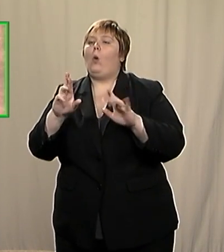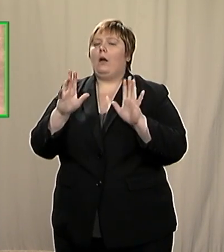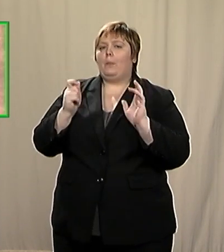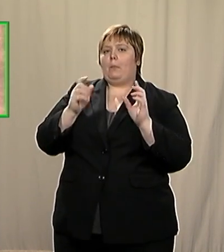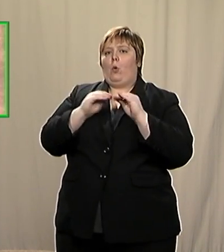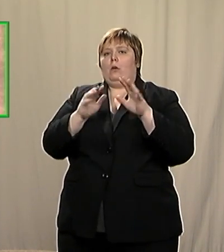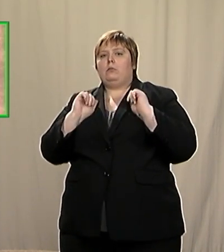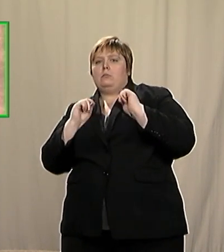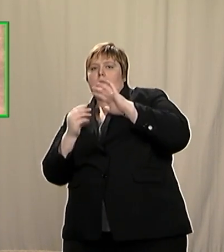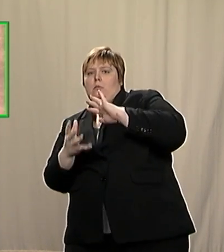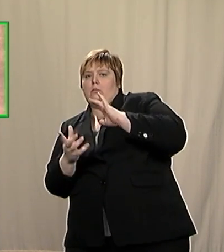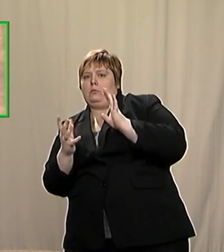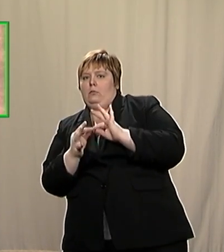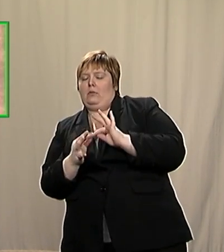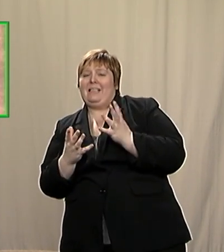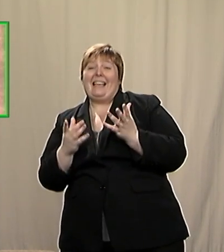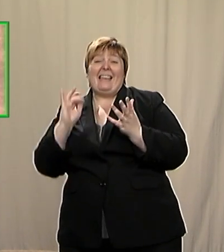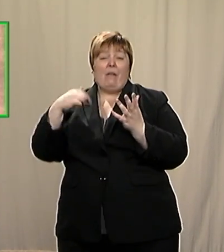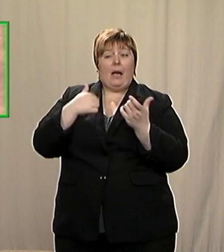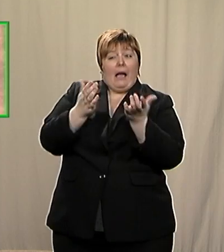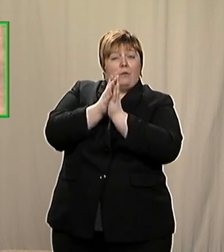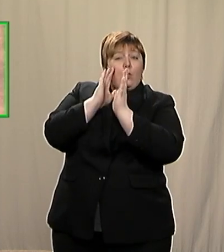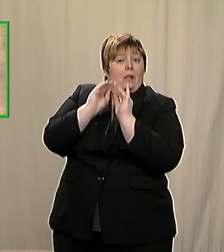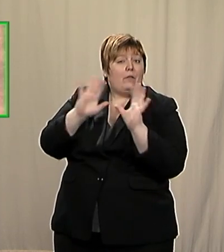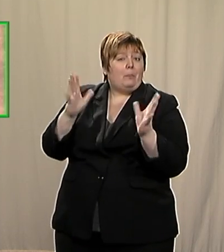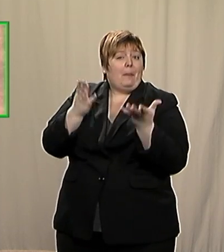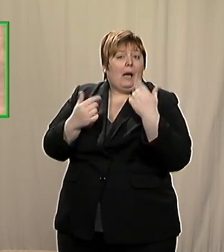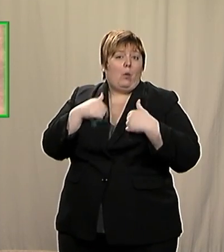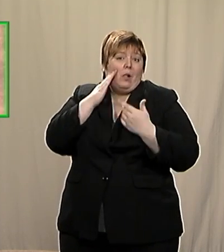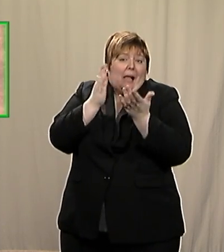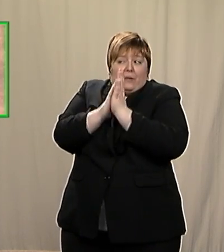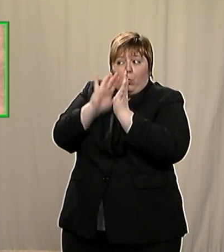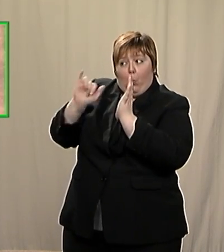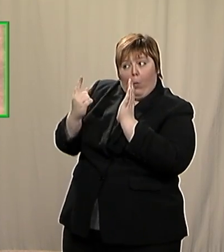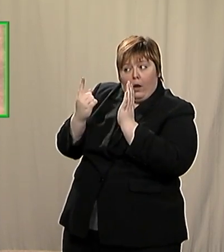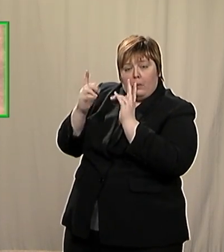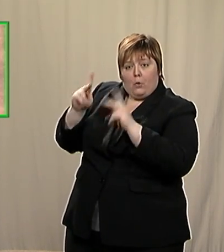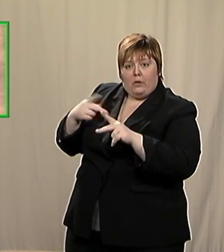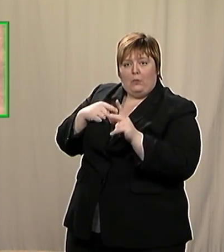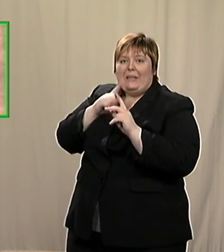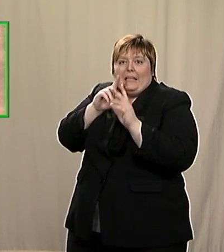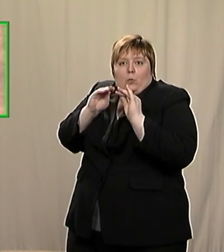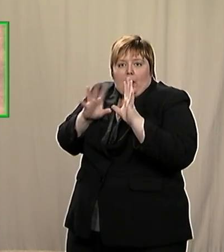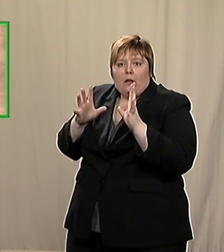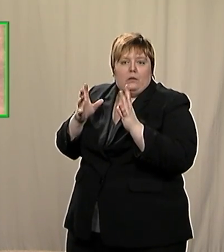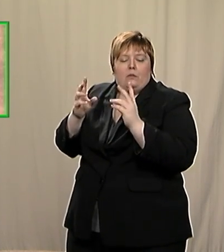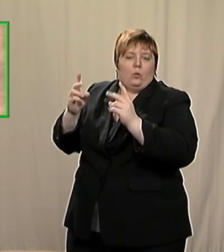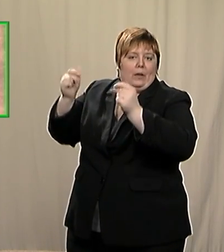In asking for clarification, I may ask one interlocular very quickly to get clarification